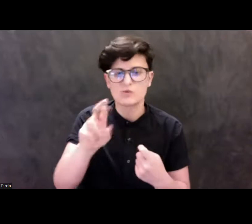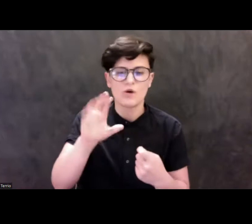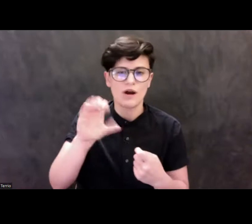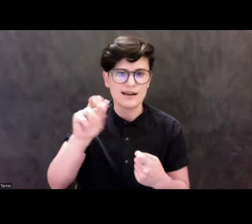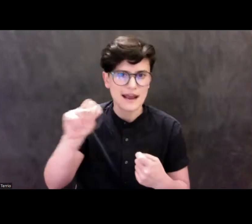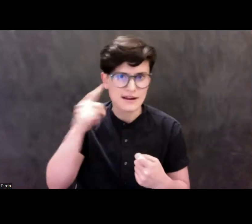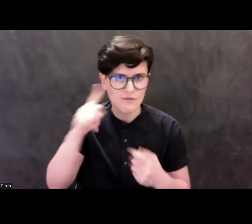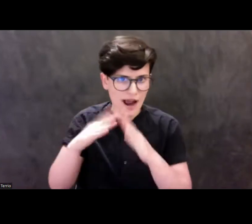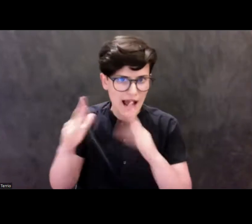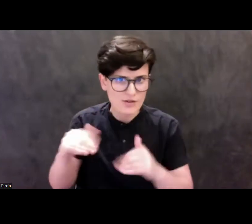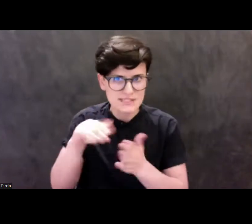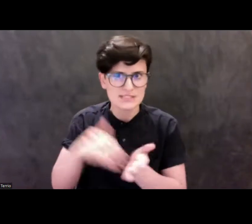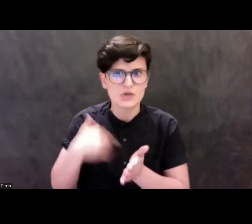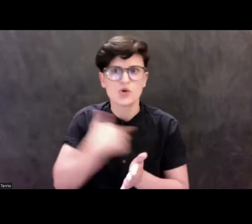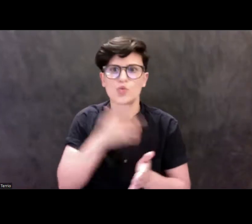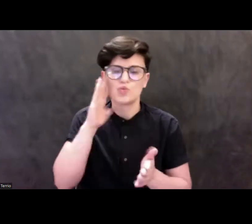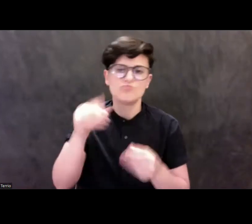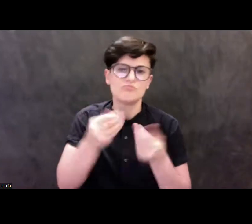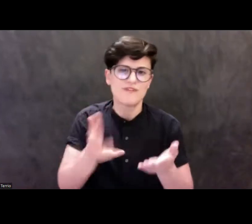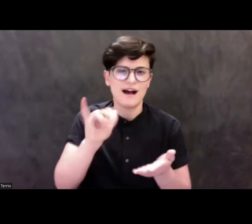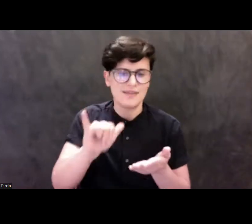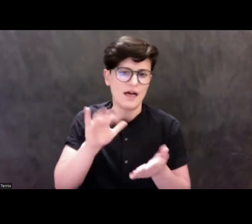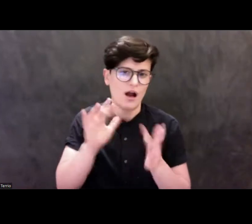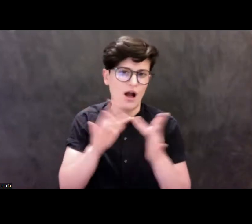And we will provide contact information in an email afterwards.